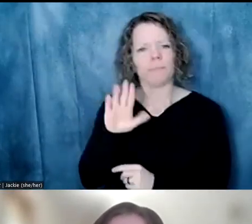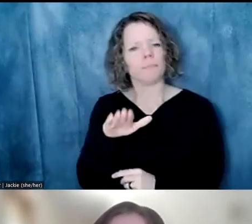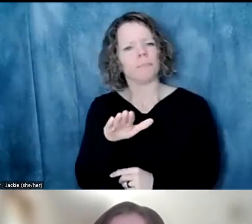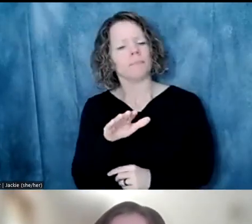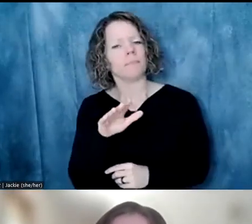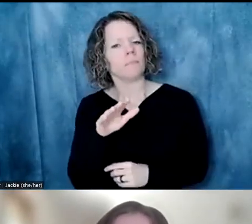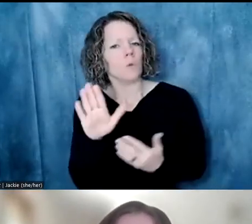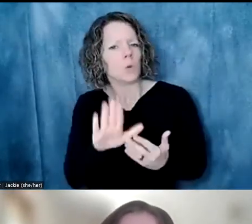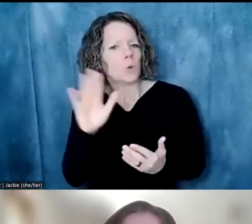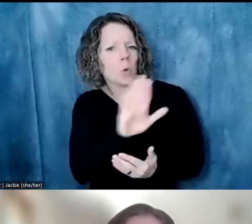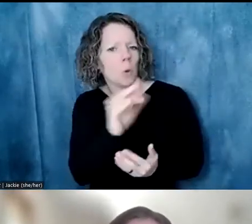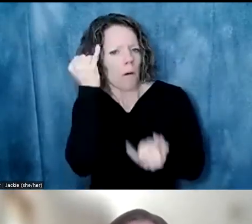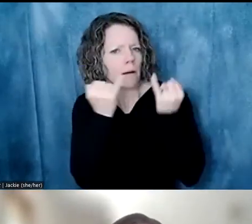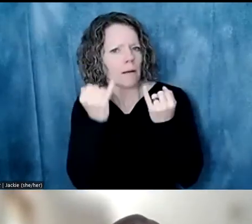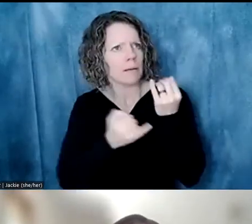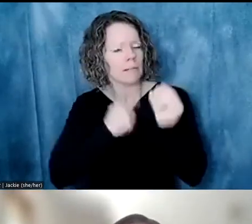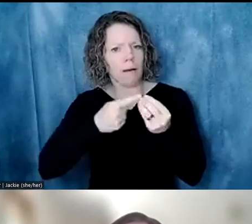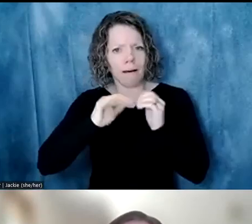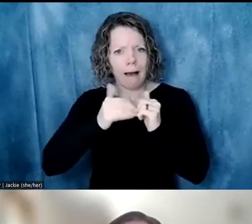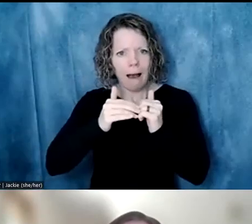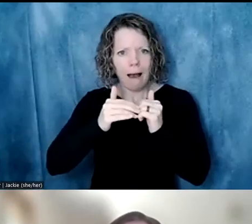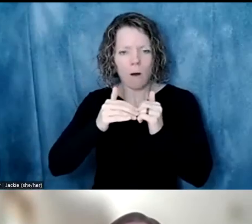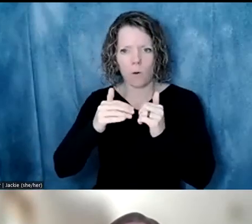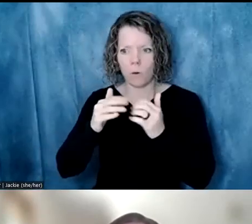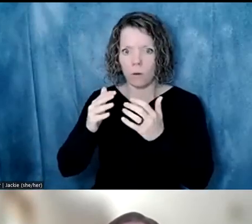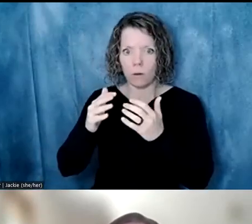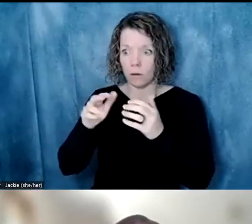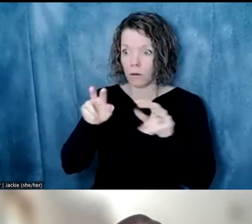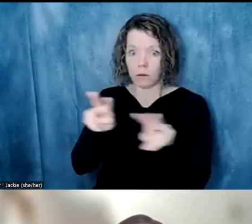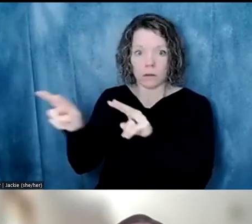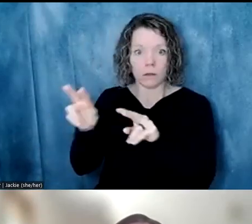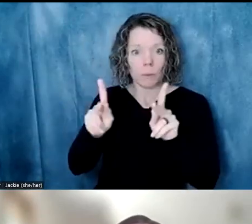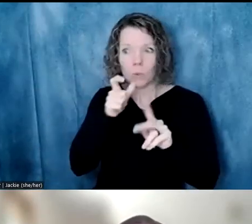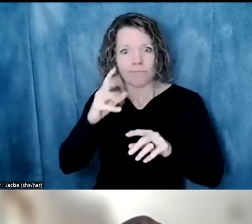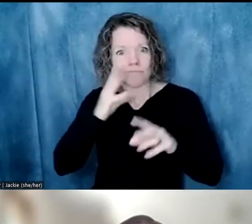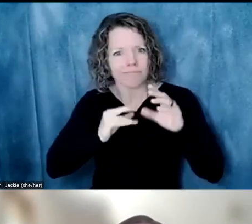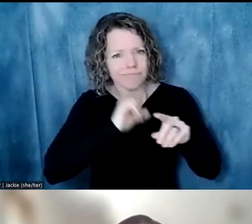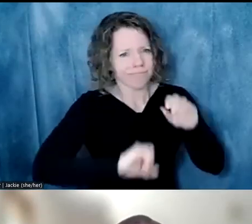discrimination that people with mental health challenges or substance misuse face here